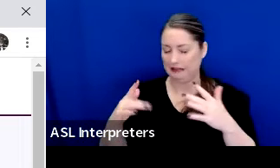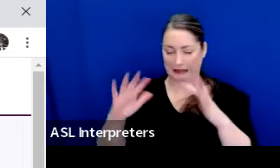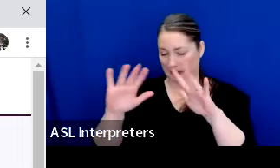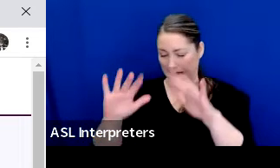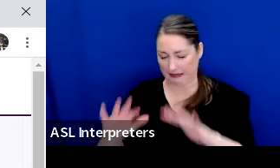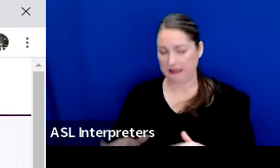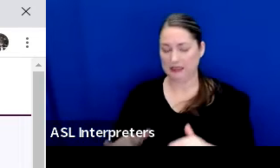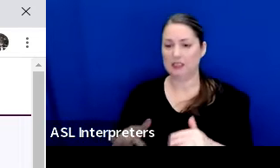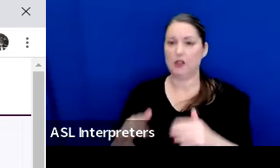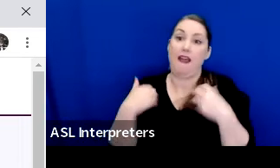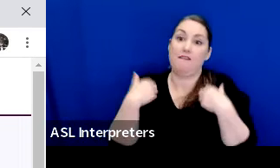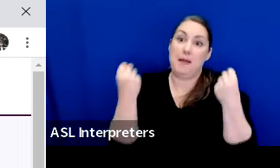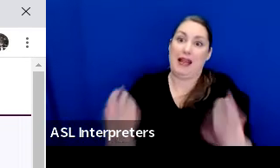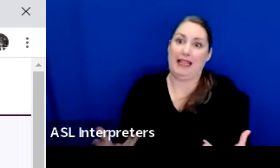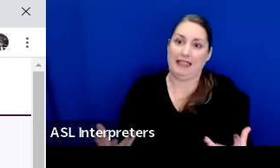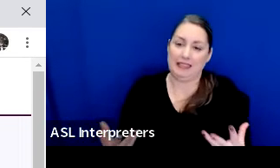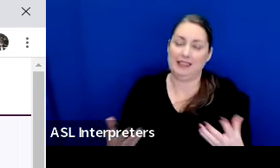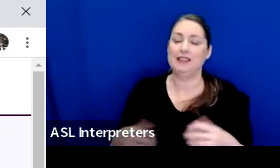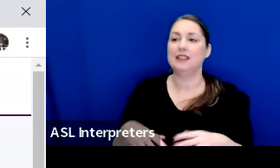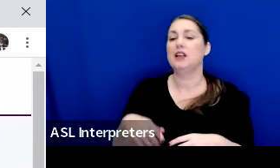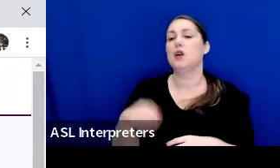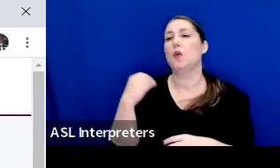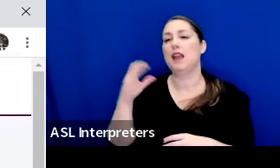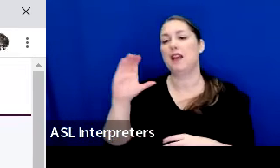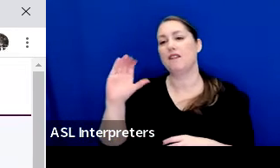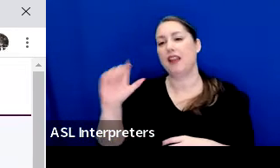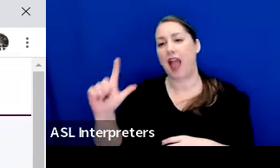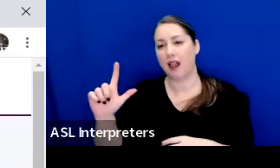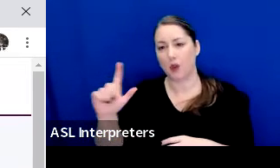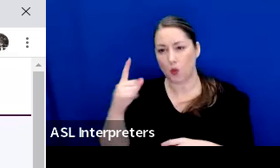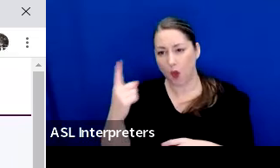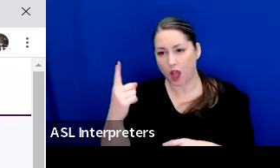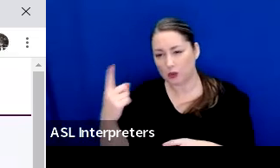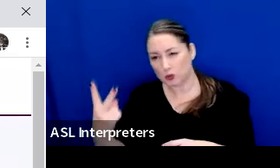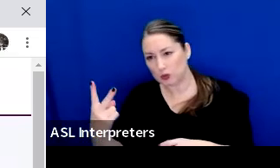sequence, you call it cap one to 23. Possibly that might be your names.